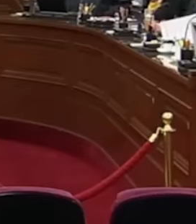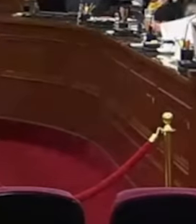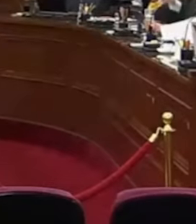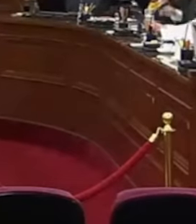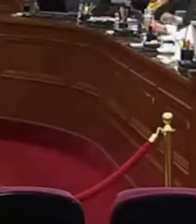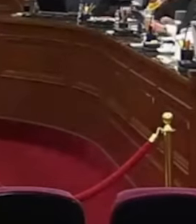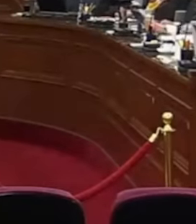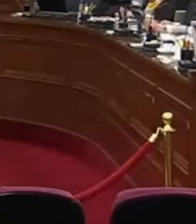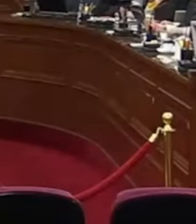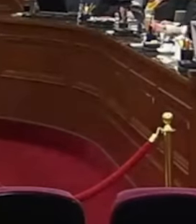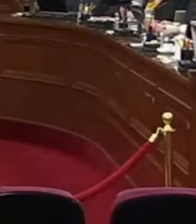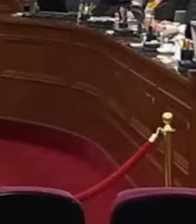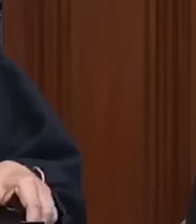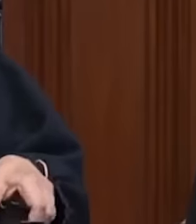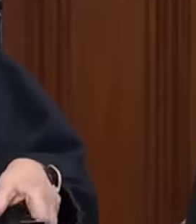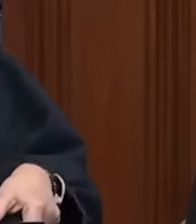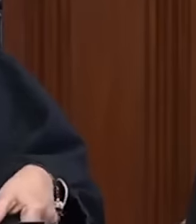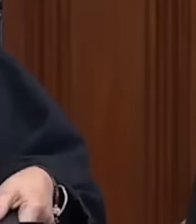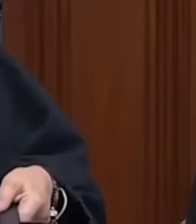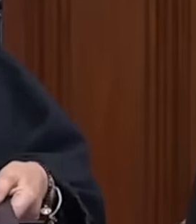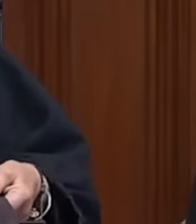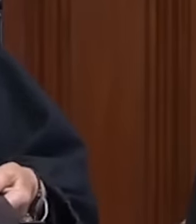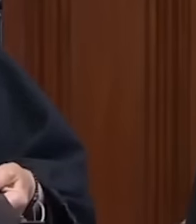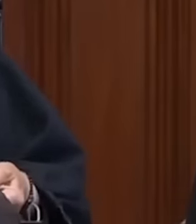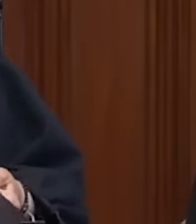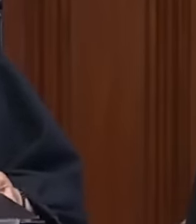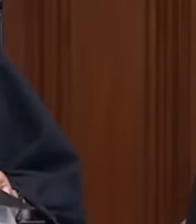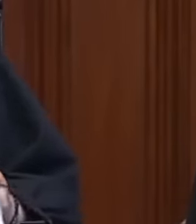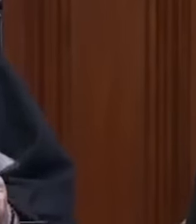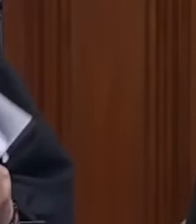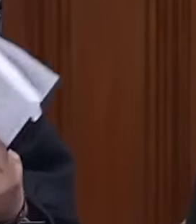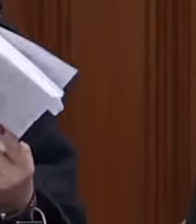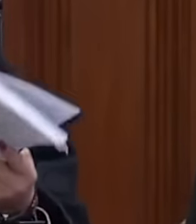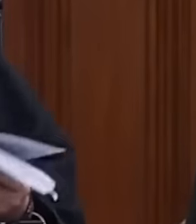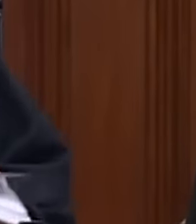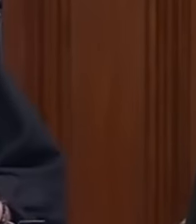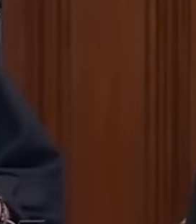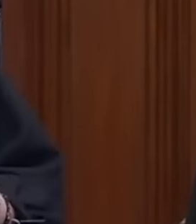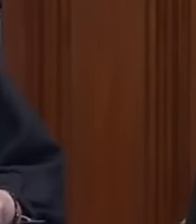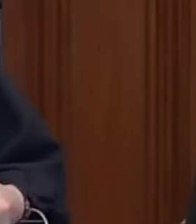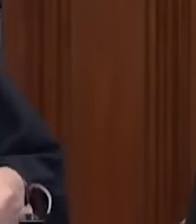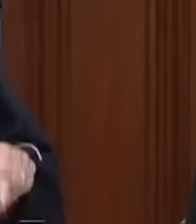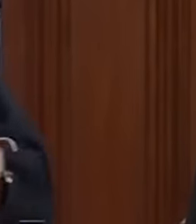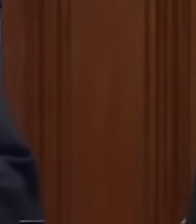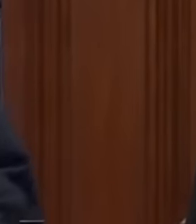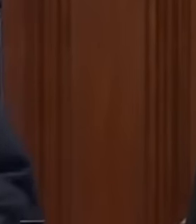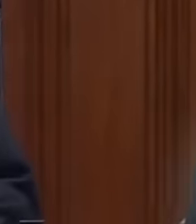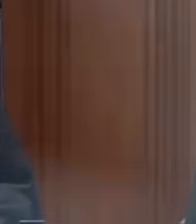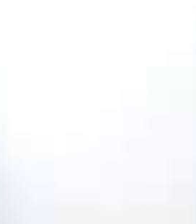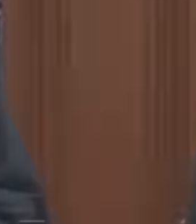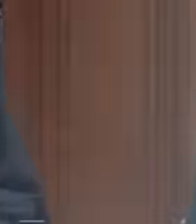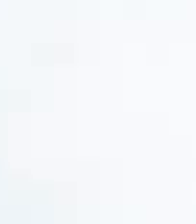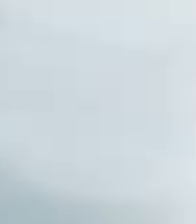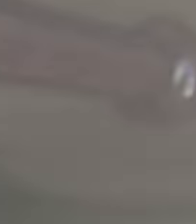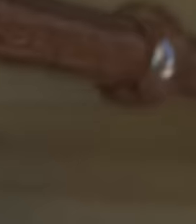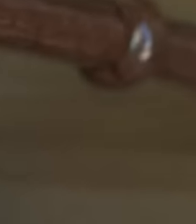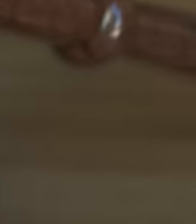end, the ministers, judges and magistrates will be left on the street, who now feel unacceptable and